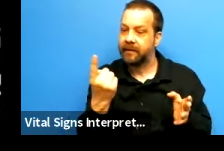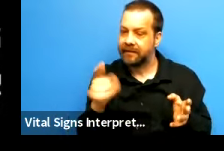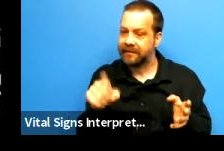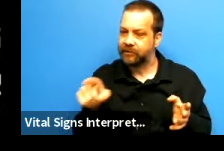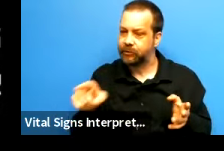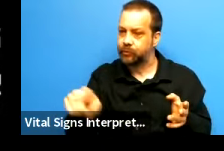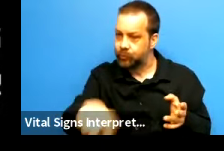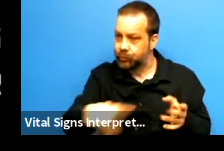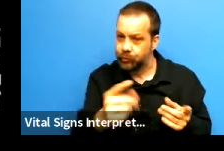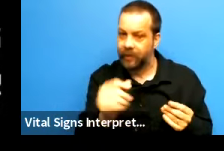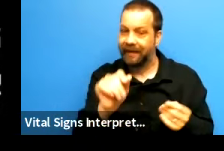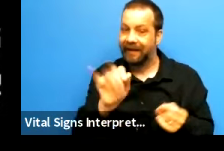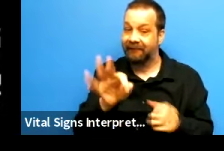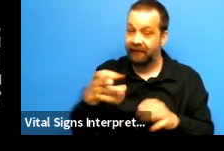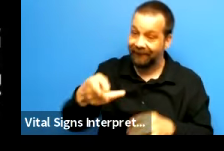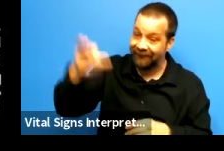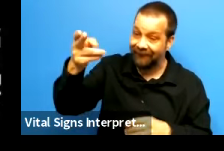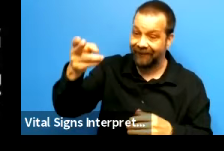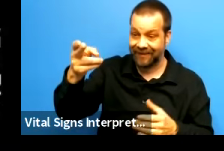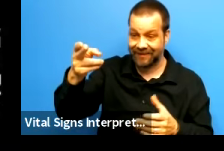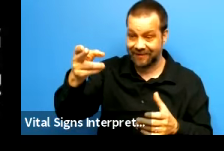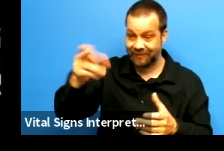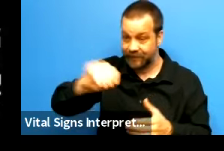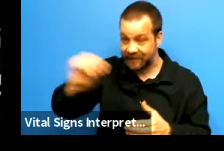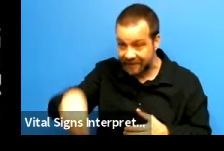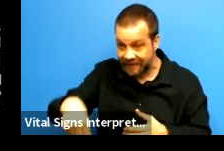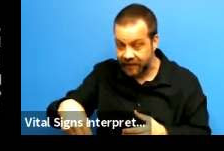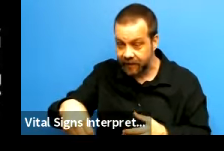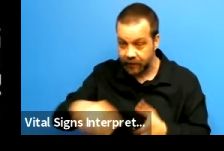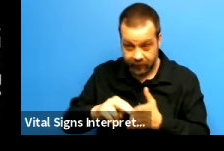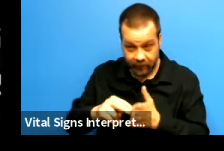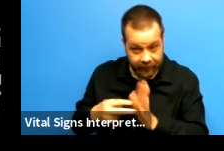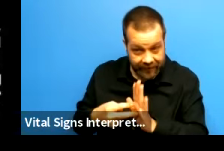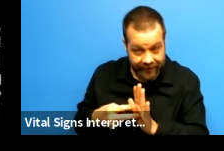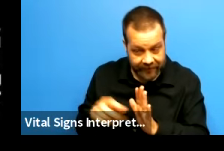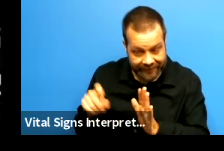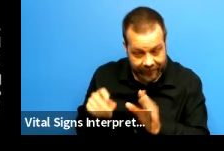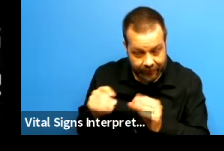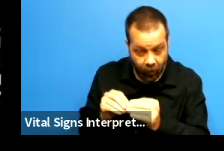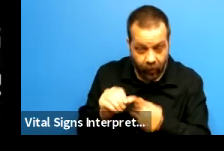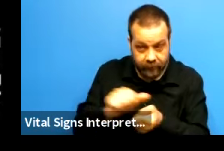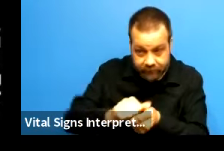if the cases are higher? Do you need to implement more disinfecting?